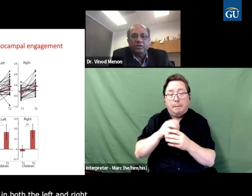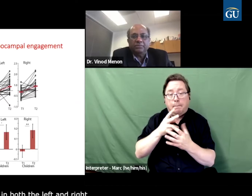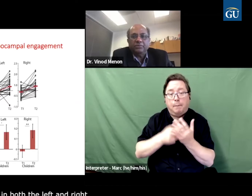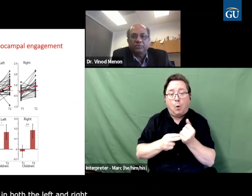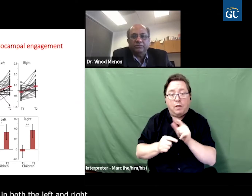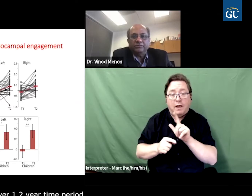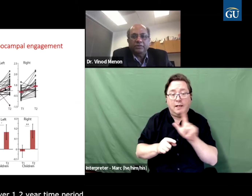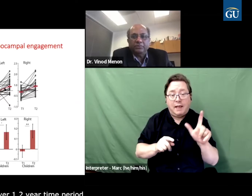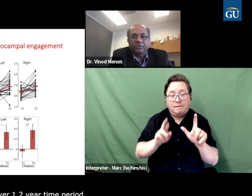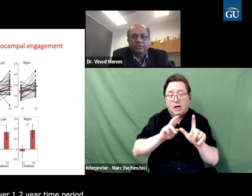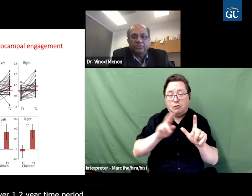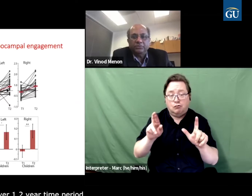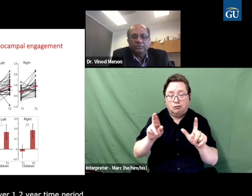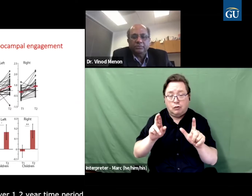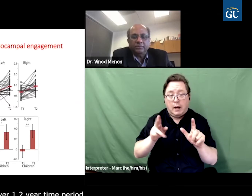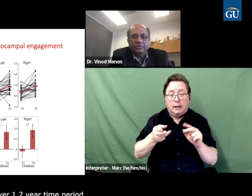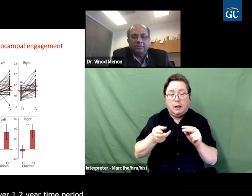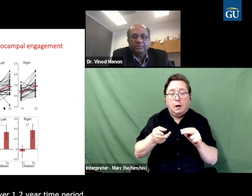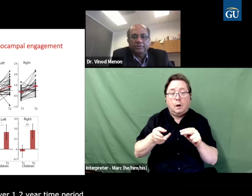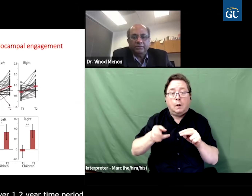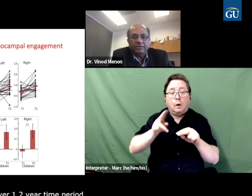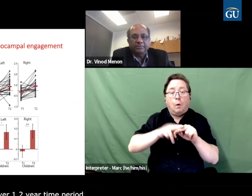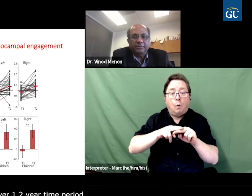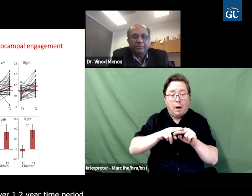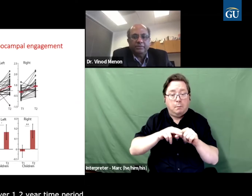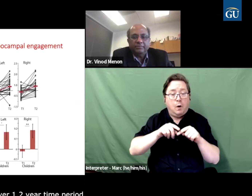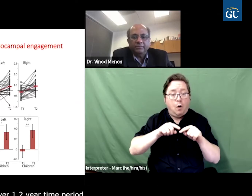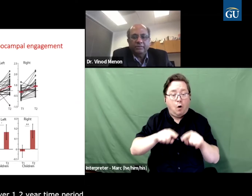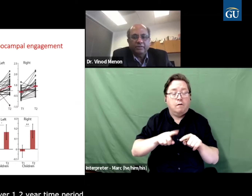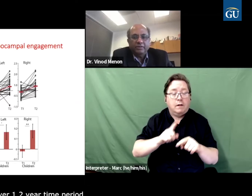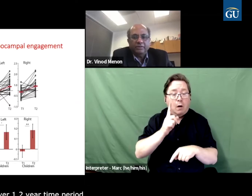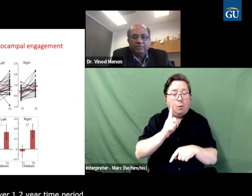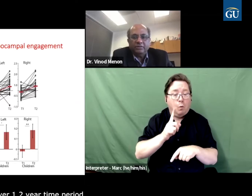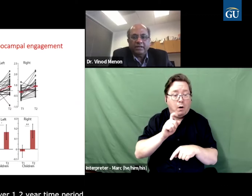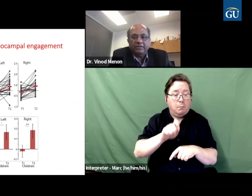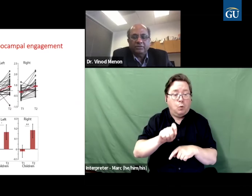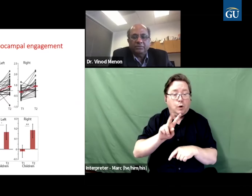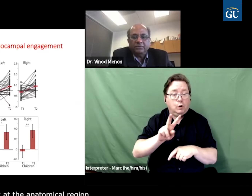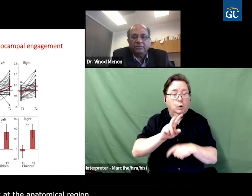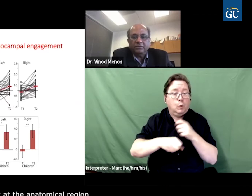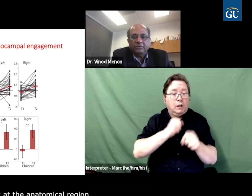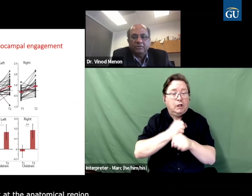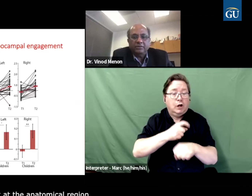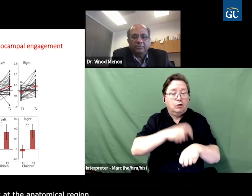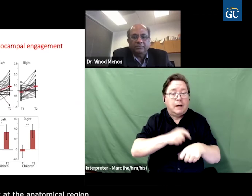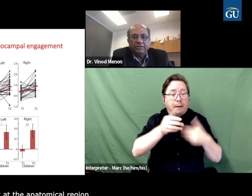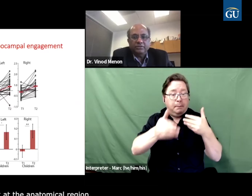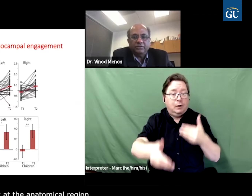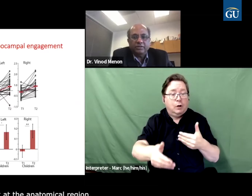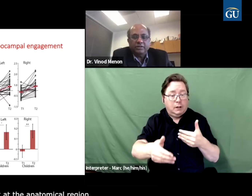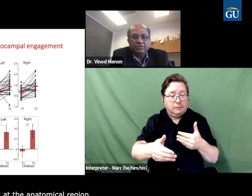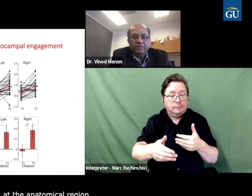and right they go up over 1.2 uh year time period and we can look at the